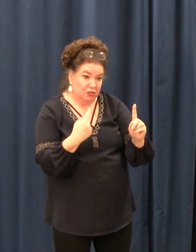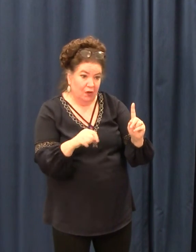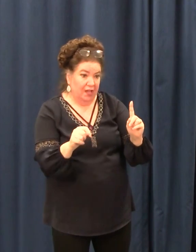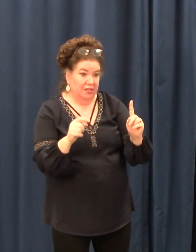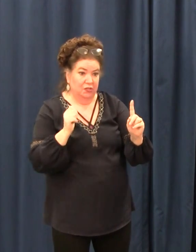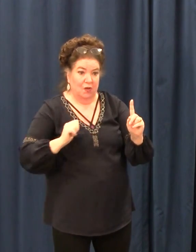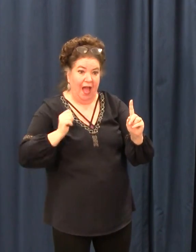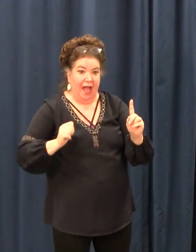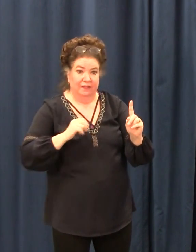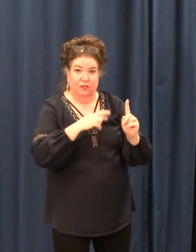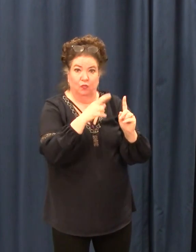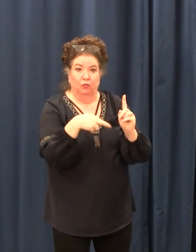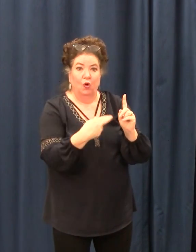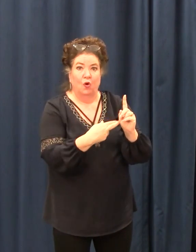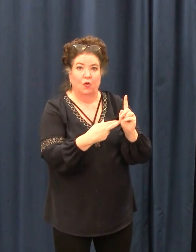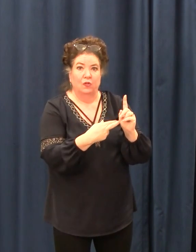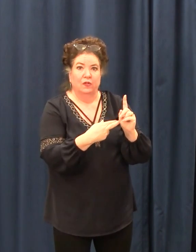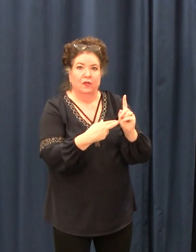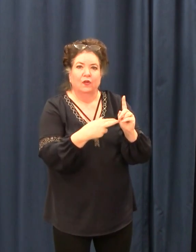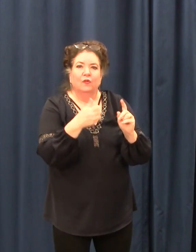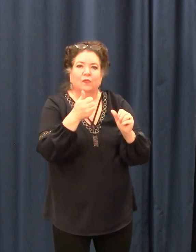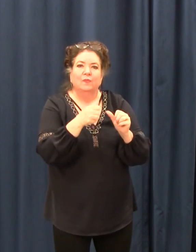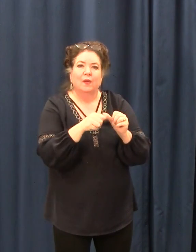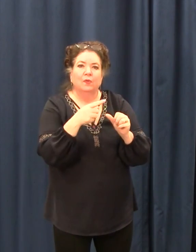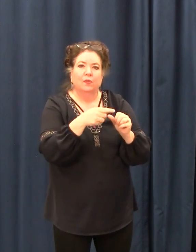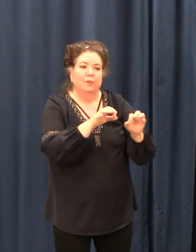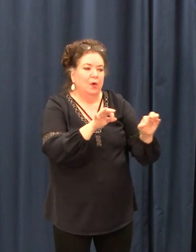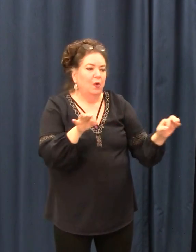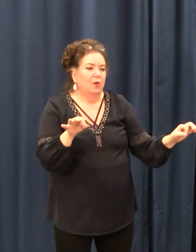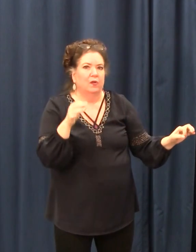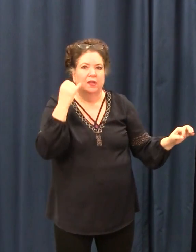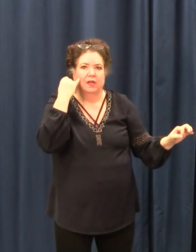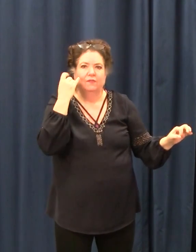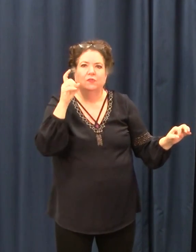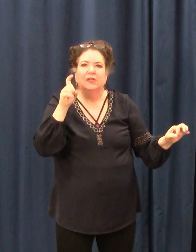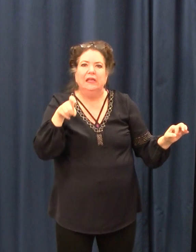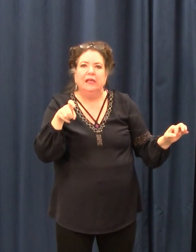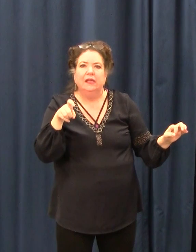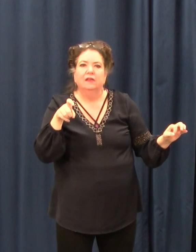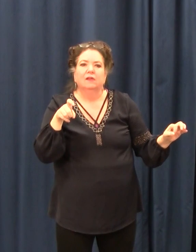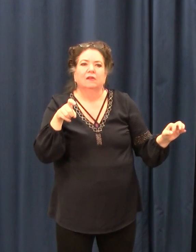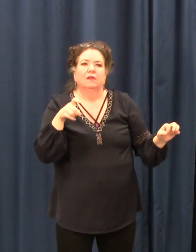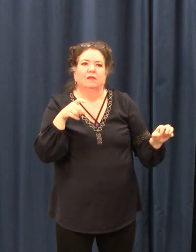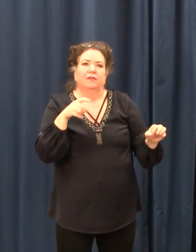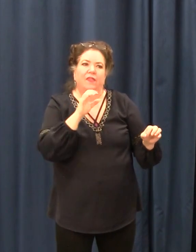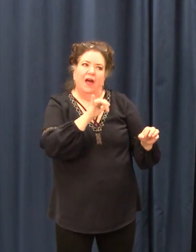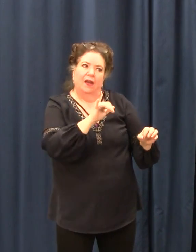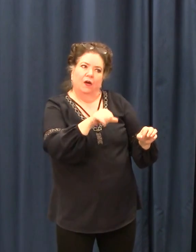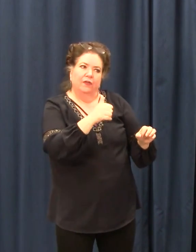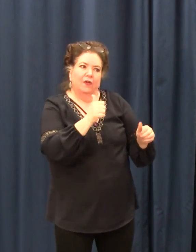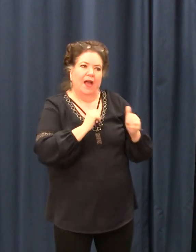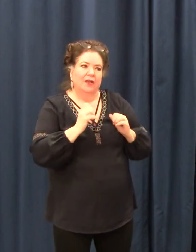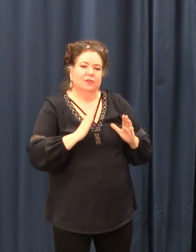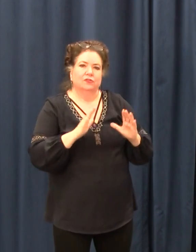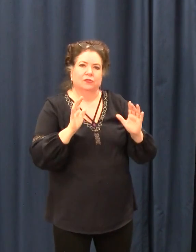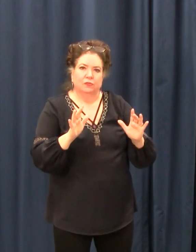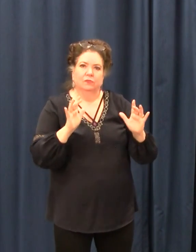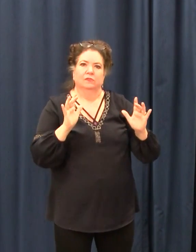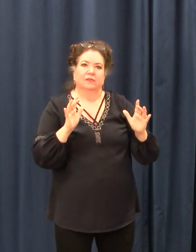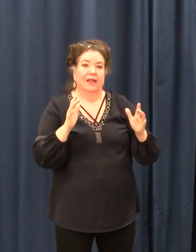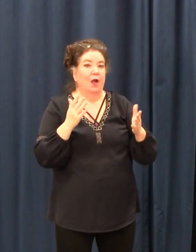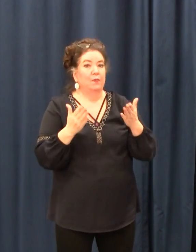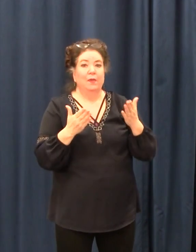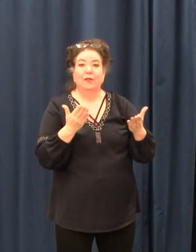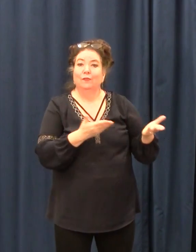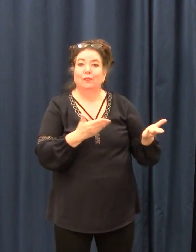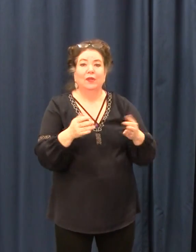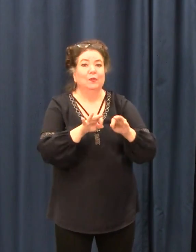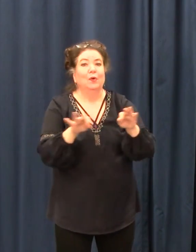trying to act the role - remember the pole!